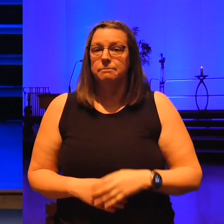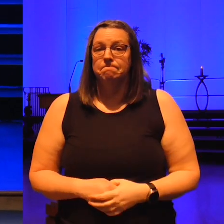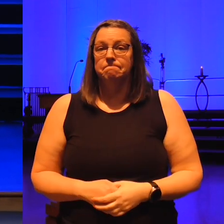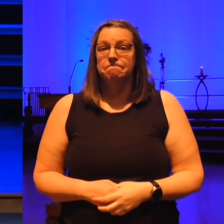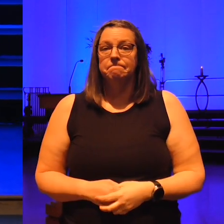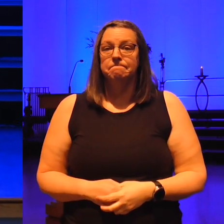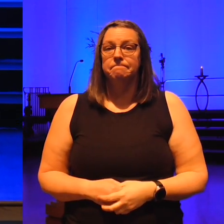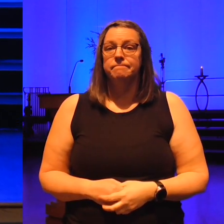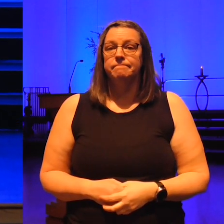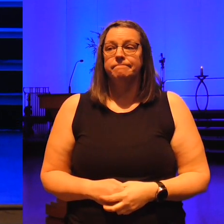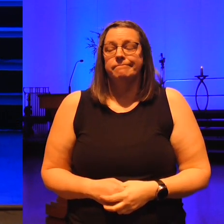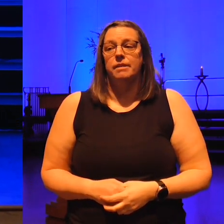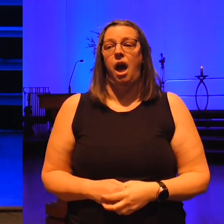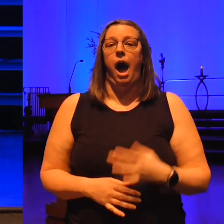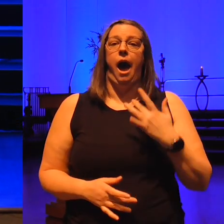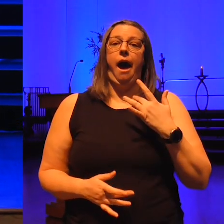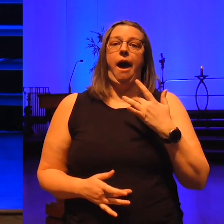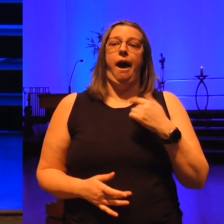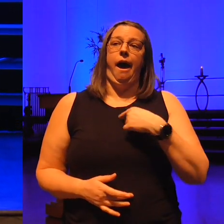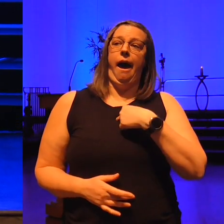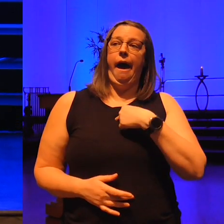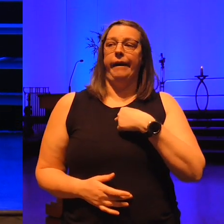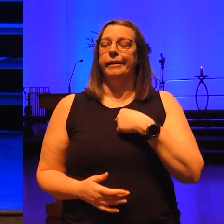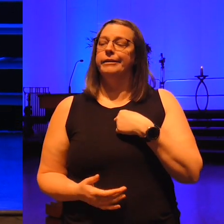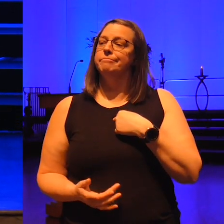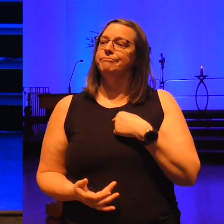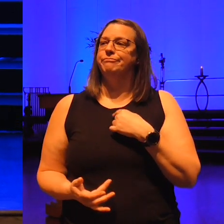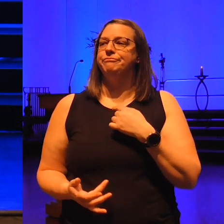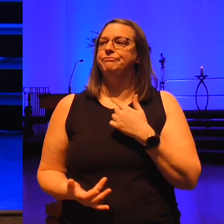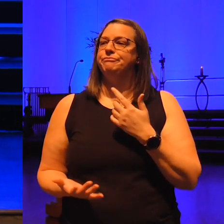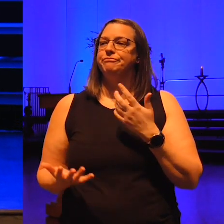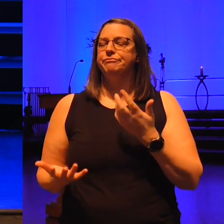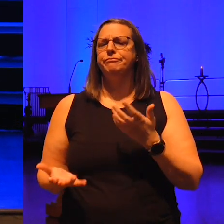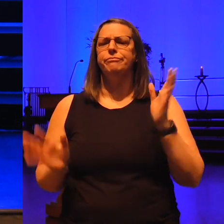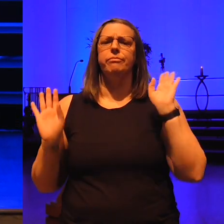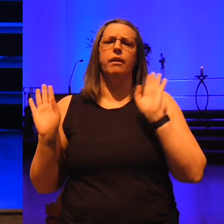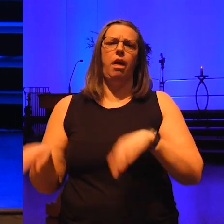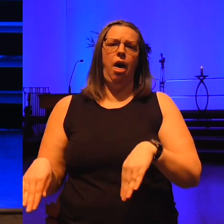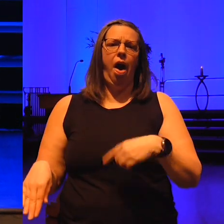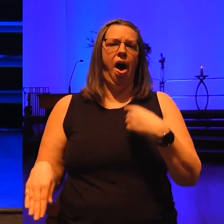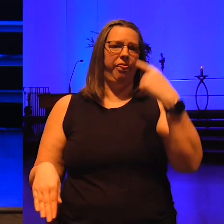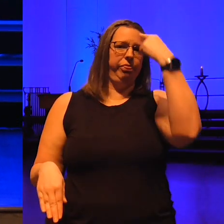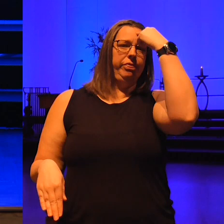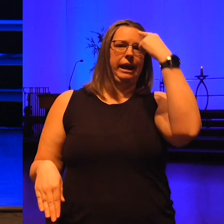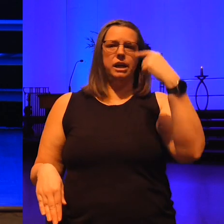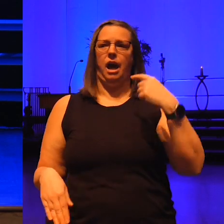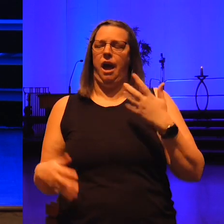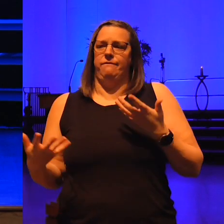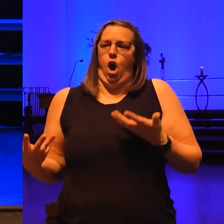granted the skill set and think I've heard what you've really told me or wanted me to know and